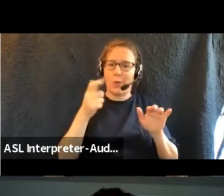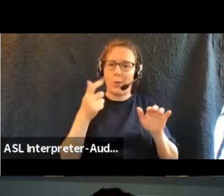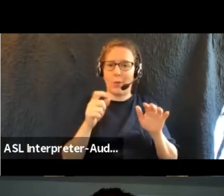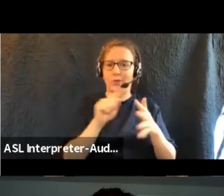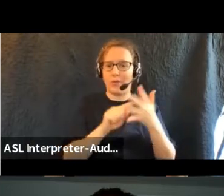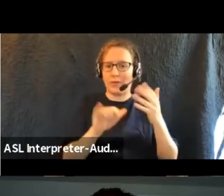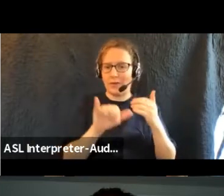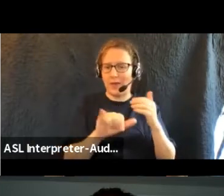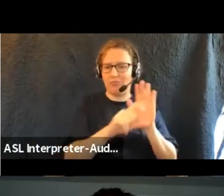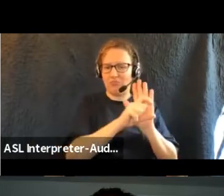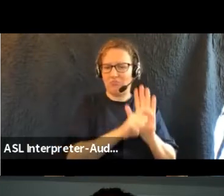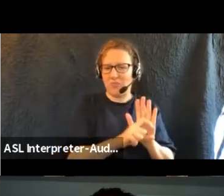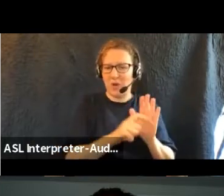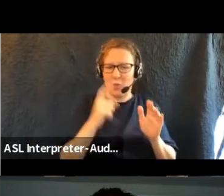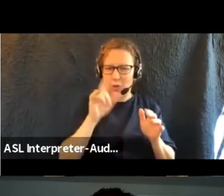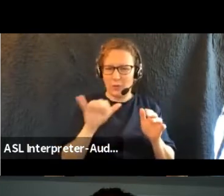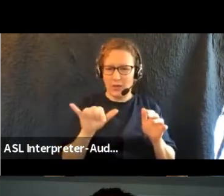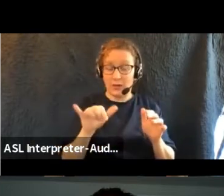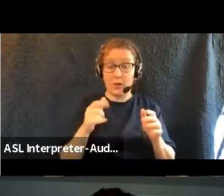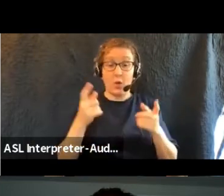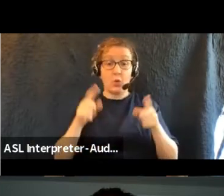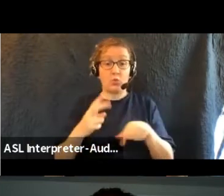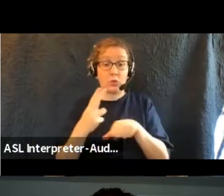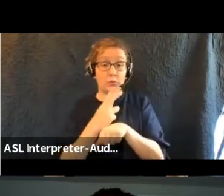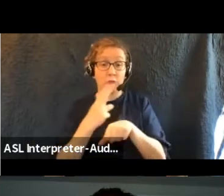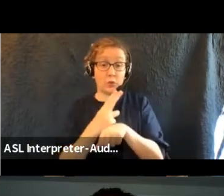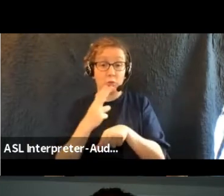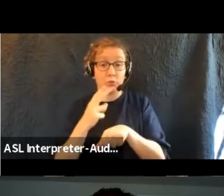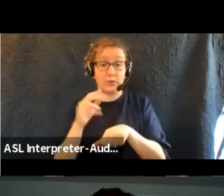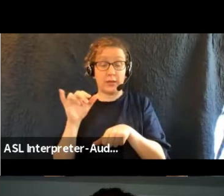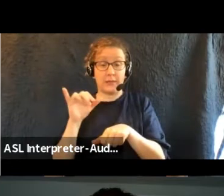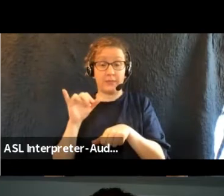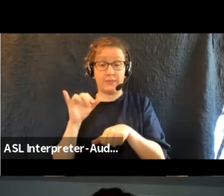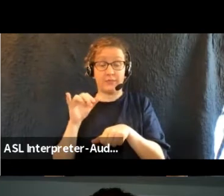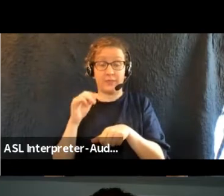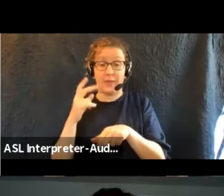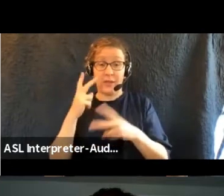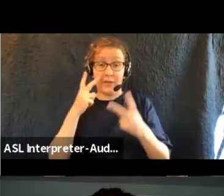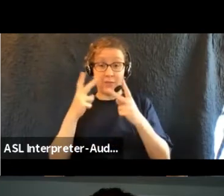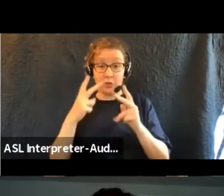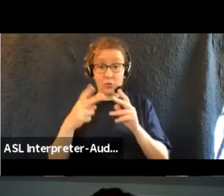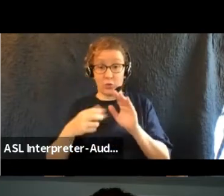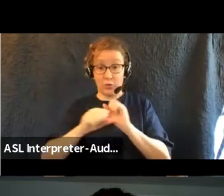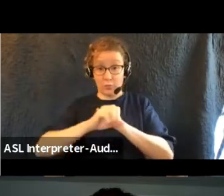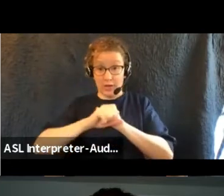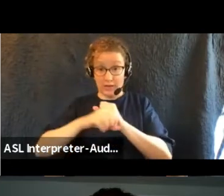like but when they're being used just as like a visual branding thing on an interior slide that it